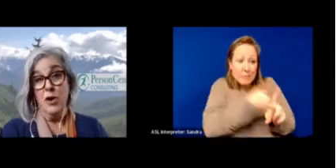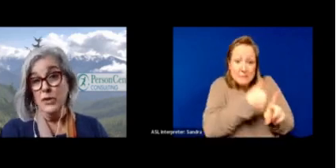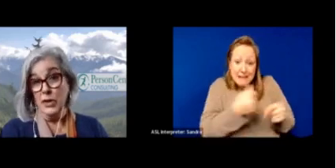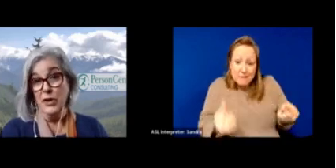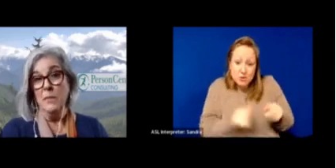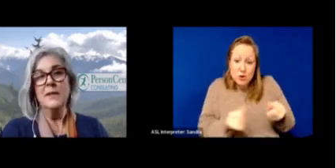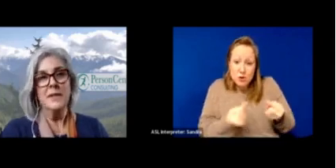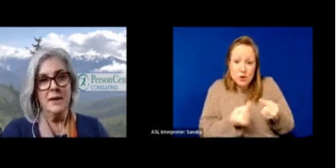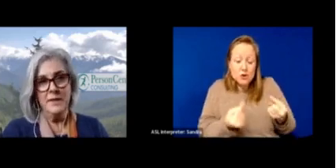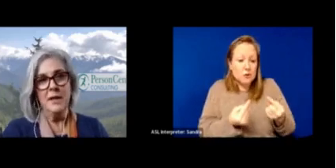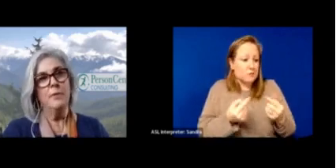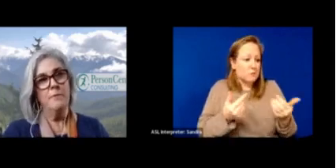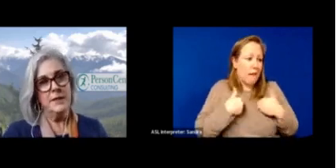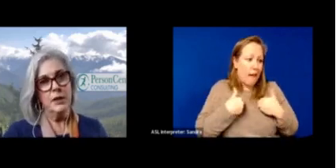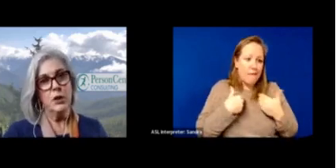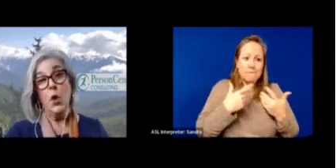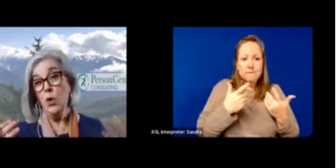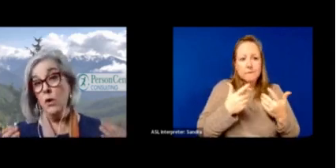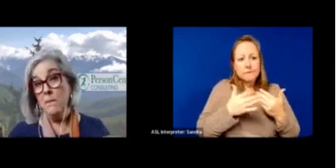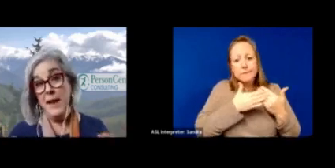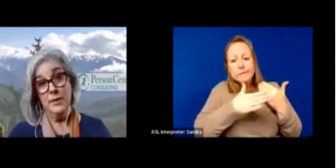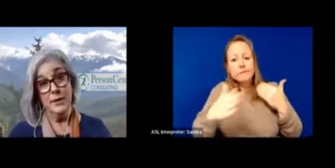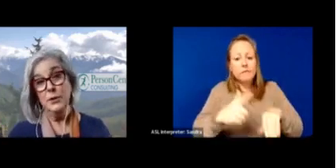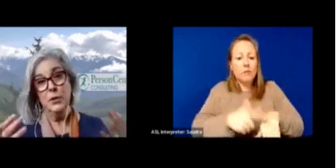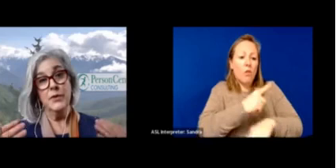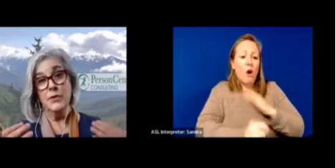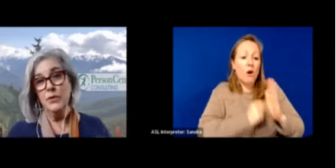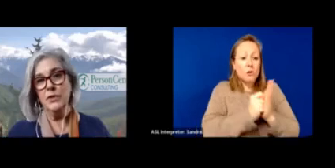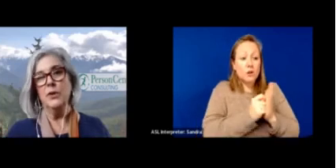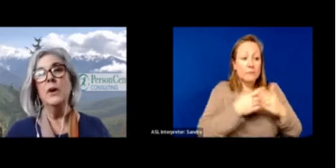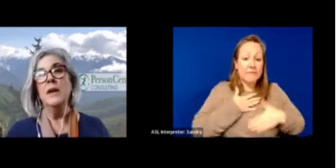long term safety, you know, physical or mental or social